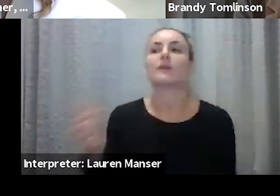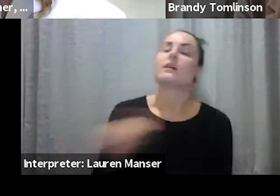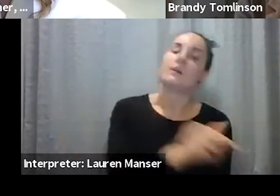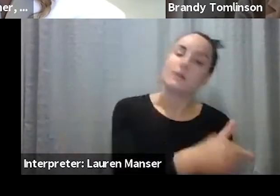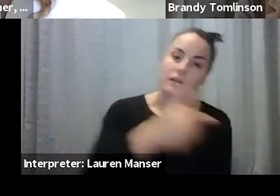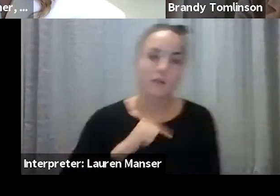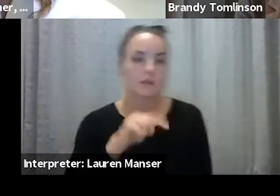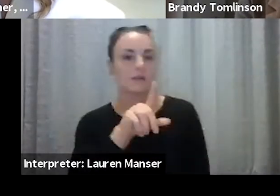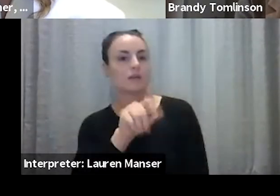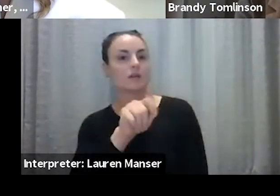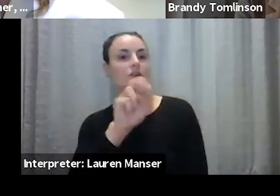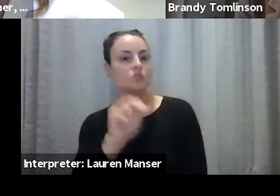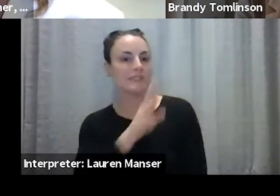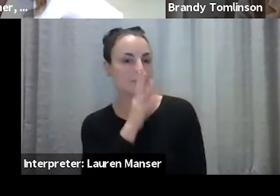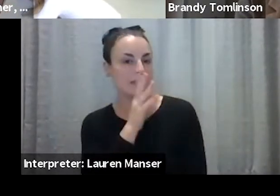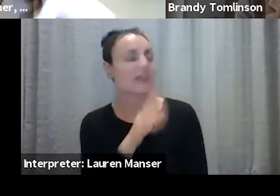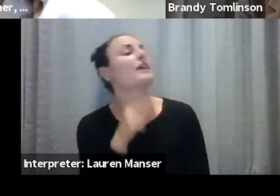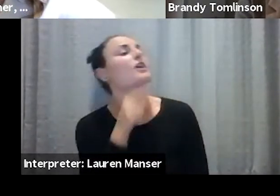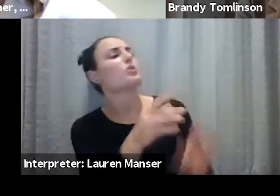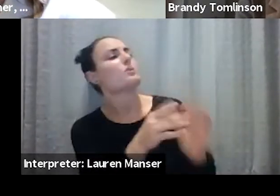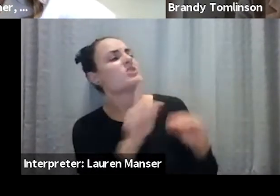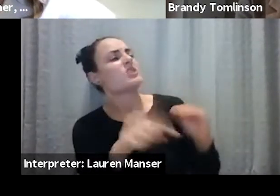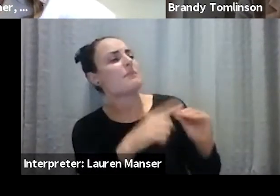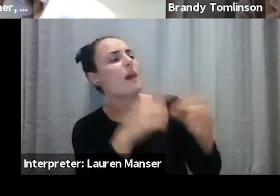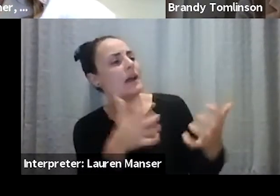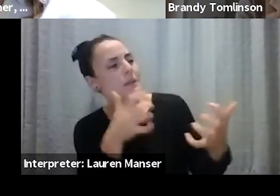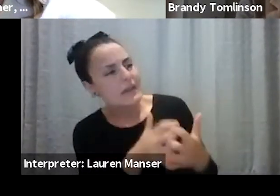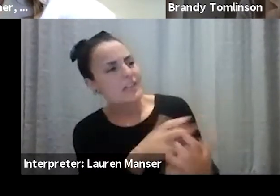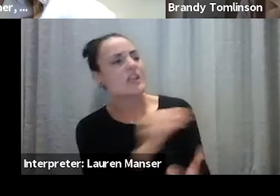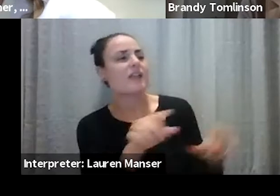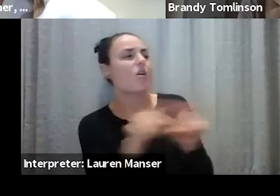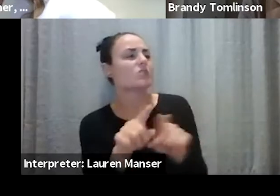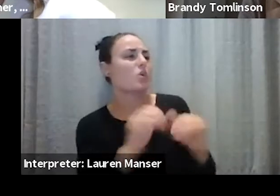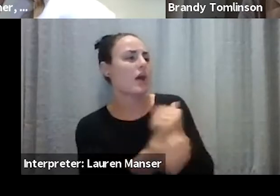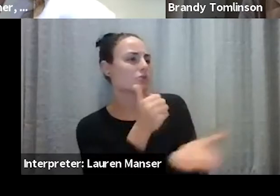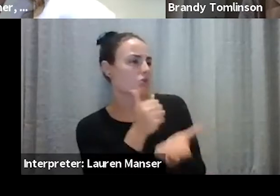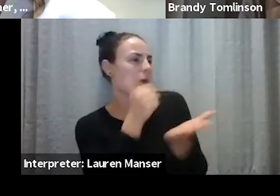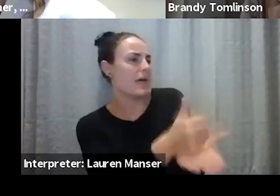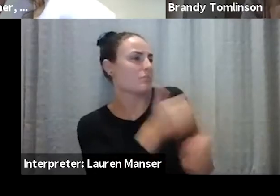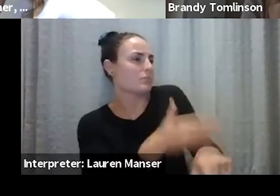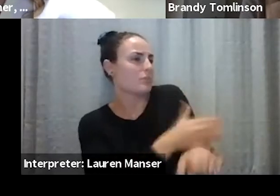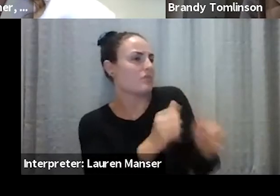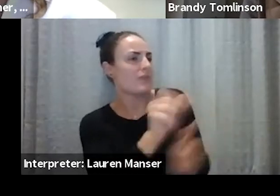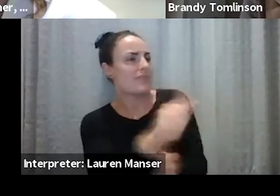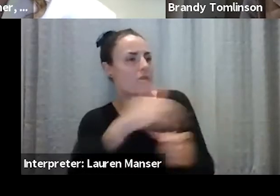and how we need to do better in a lot of areas. But what happens if there is a person